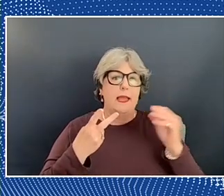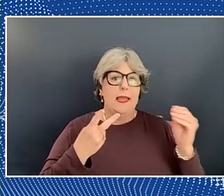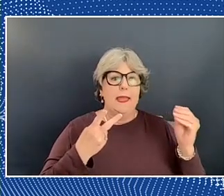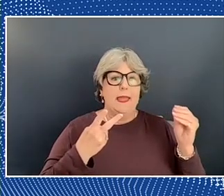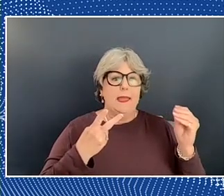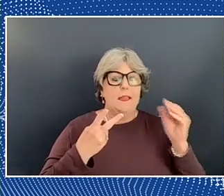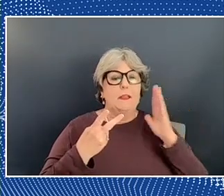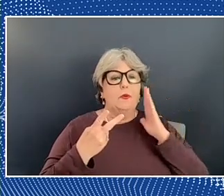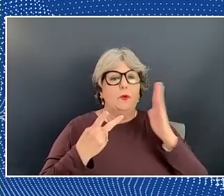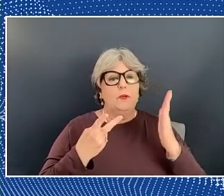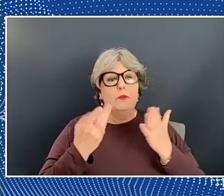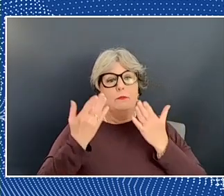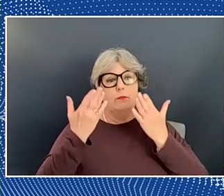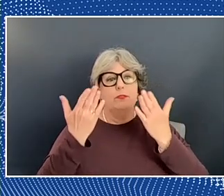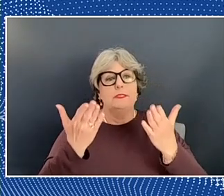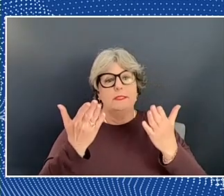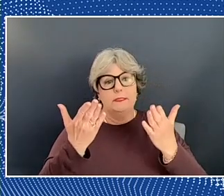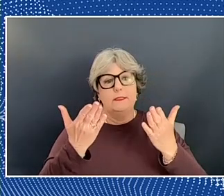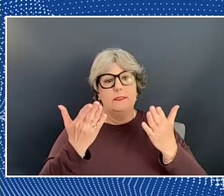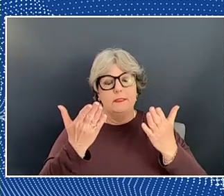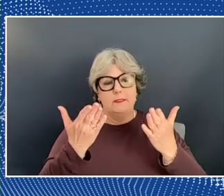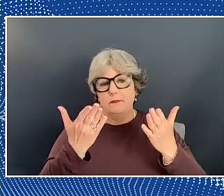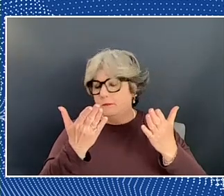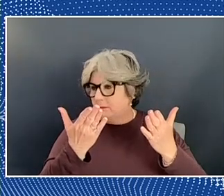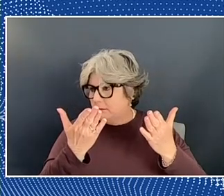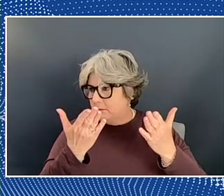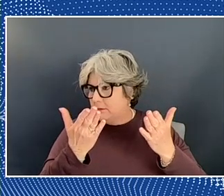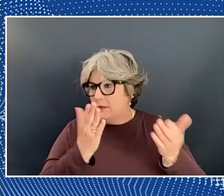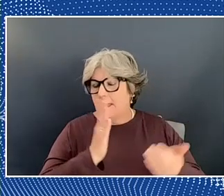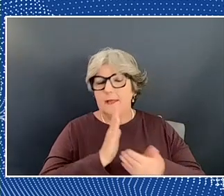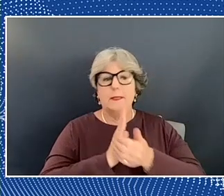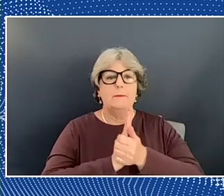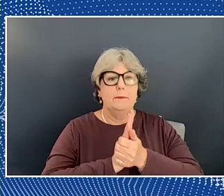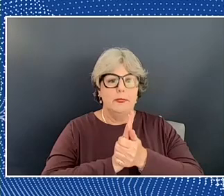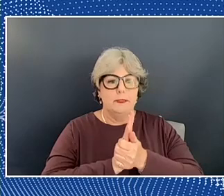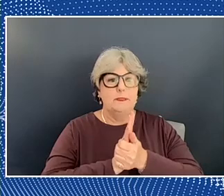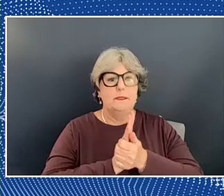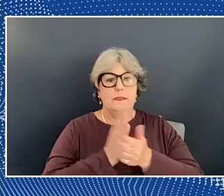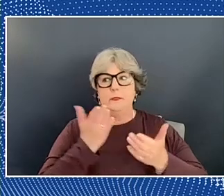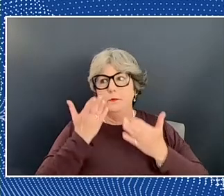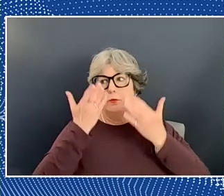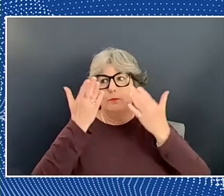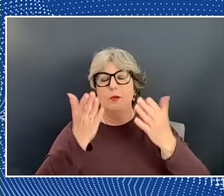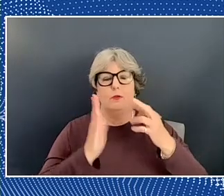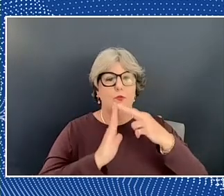be presenting amendatory- an amended proposed regulatory text to the